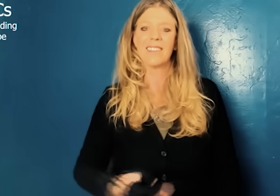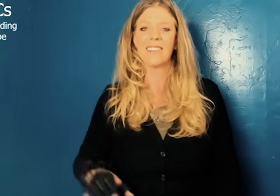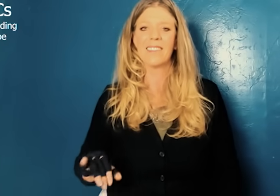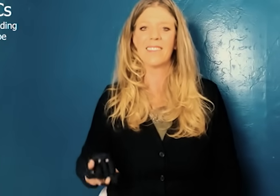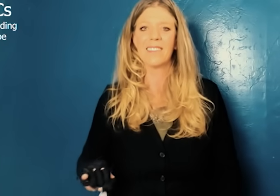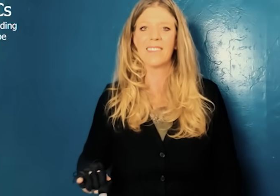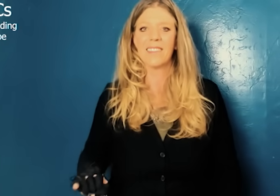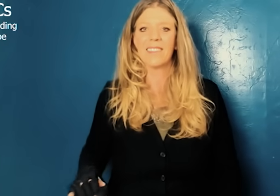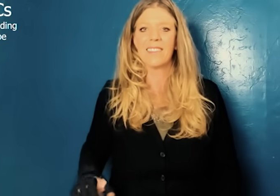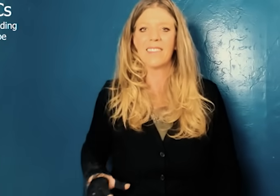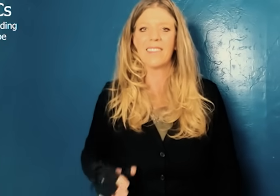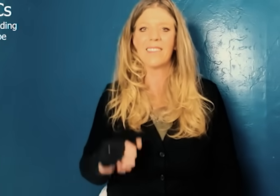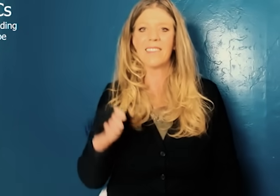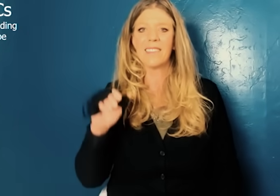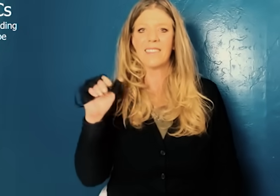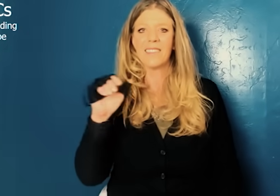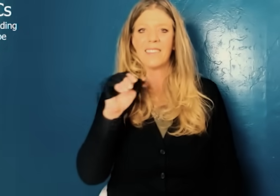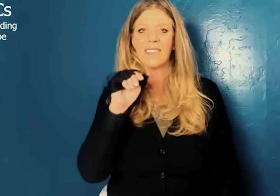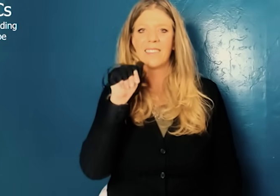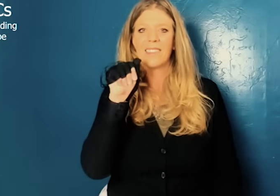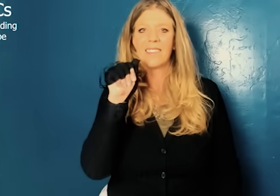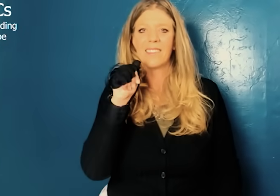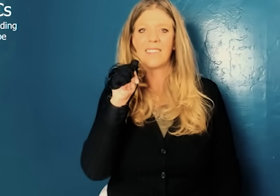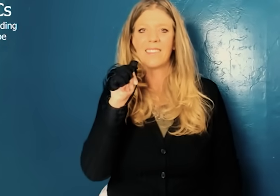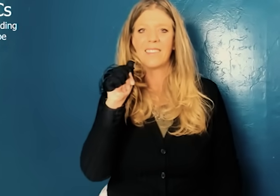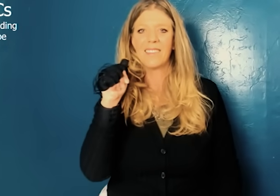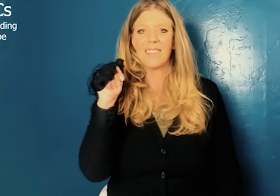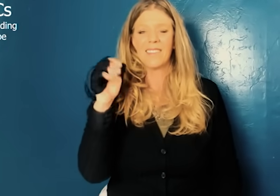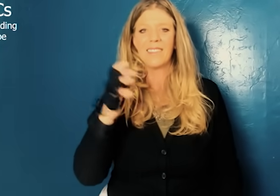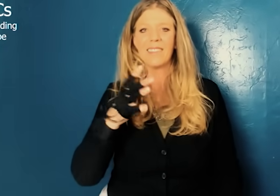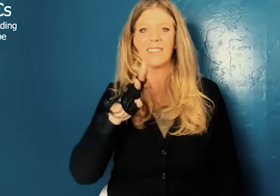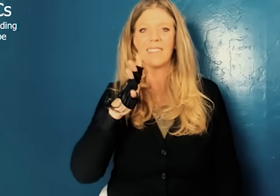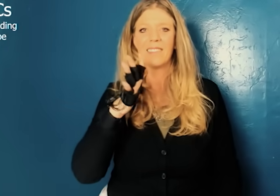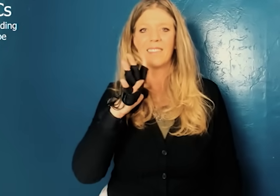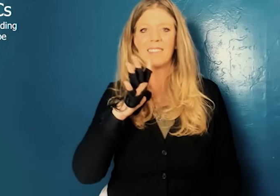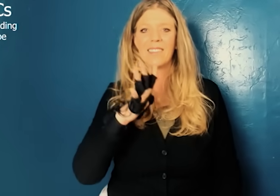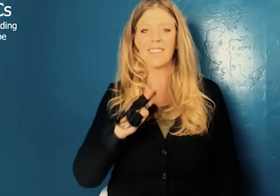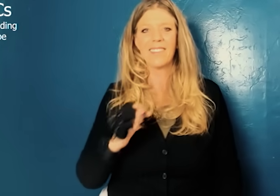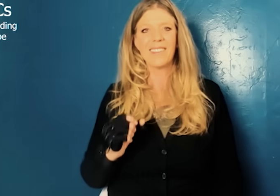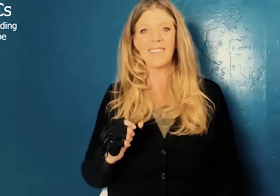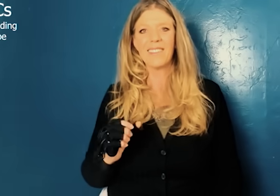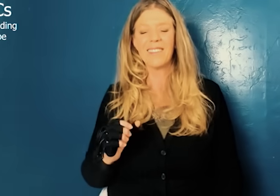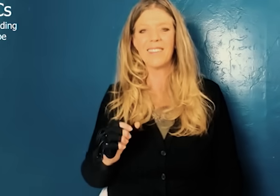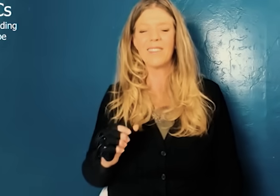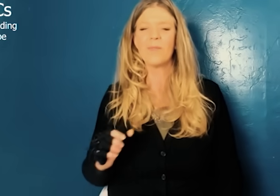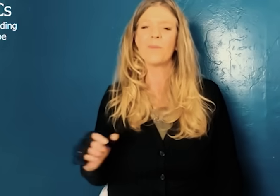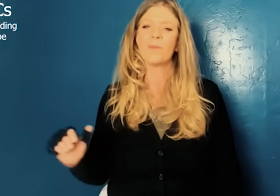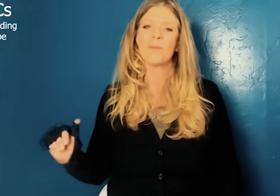hear yet not talk.